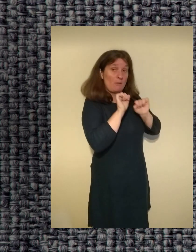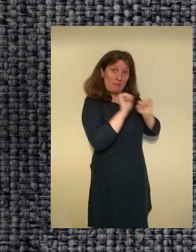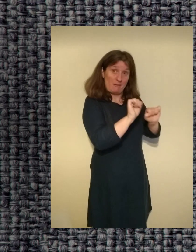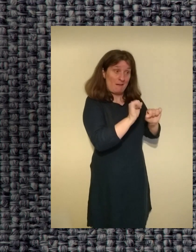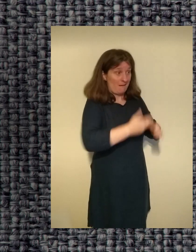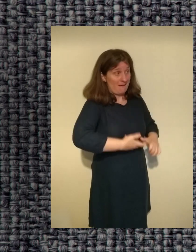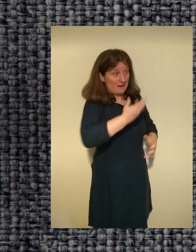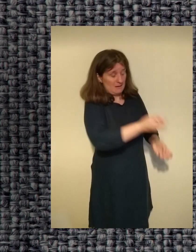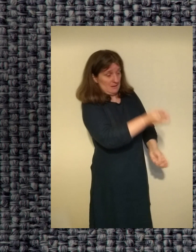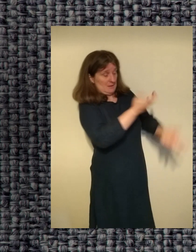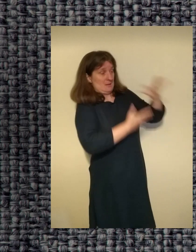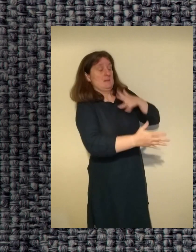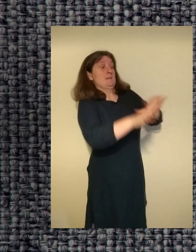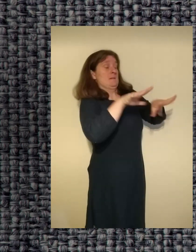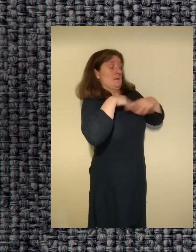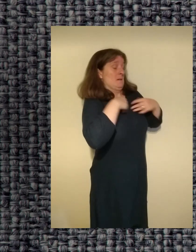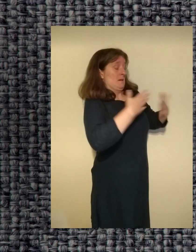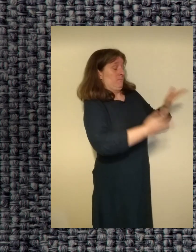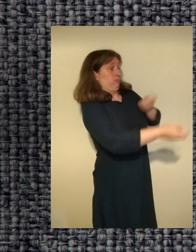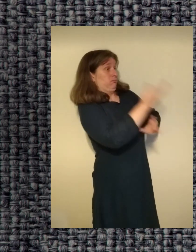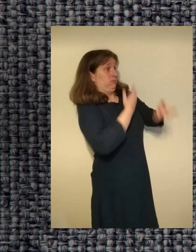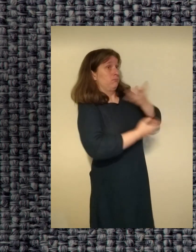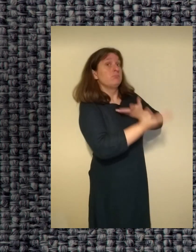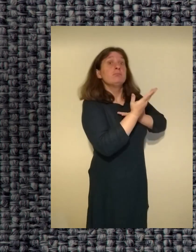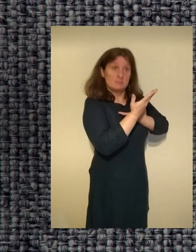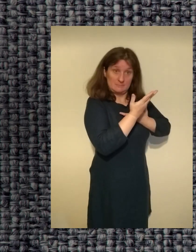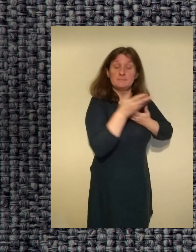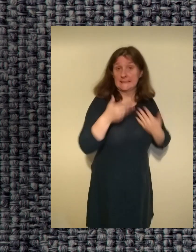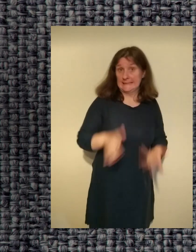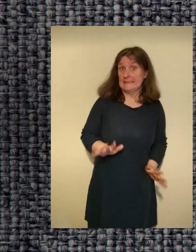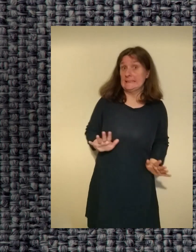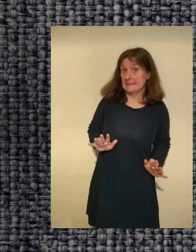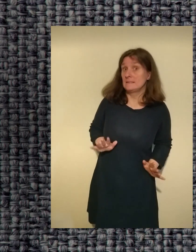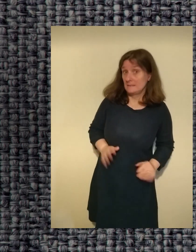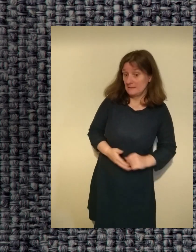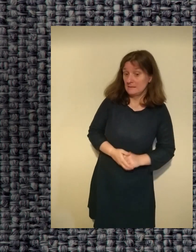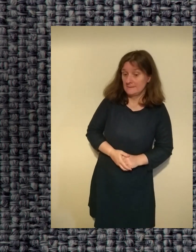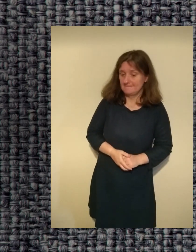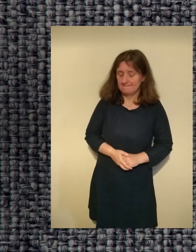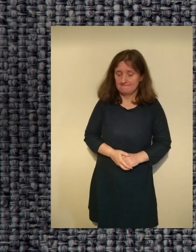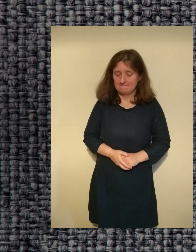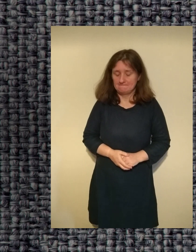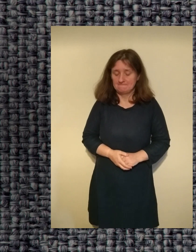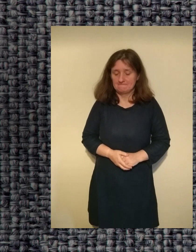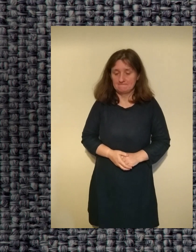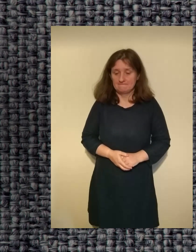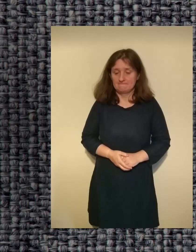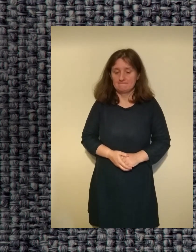loss and even born their anger and accusation that he was not their when they needed him.